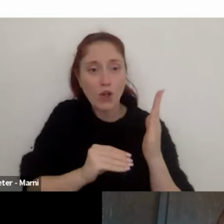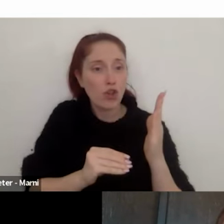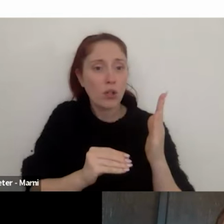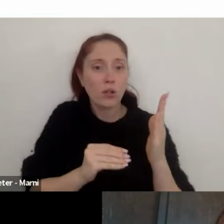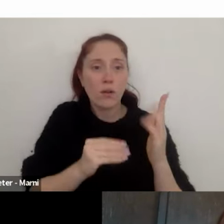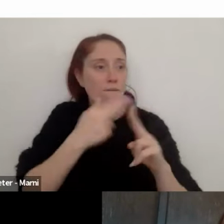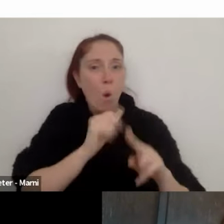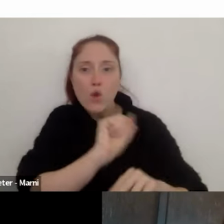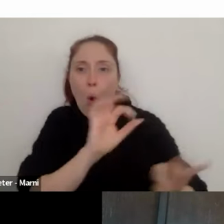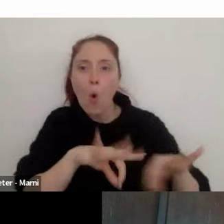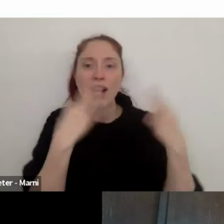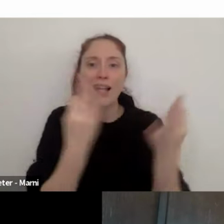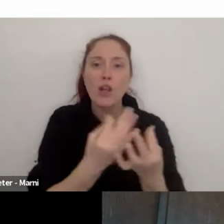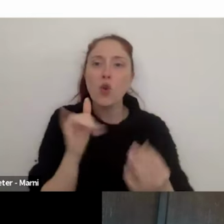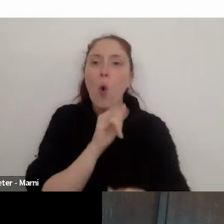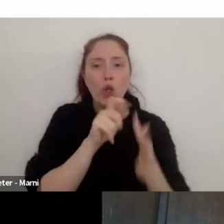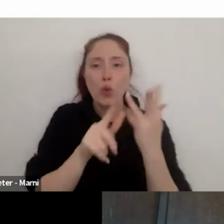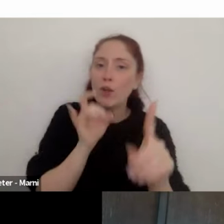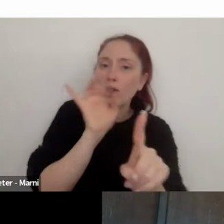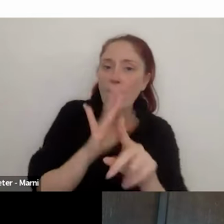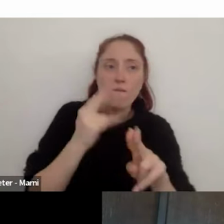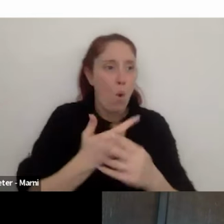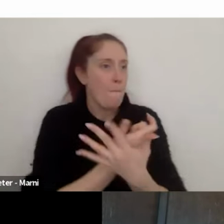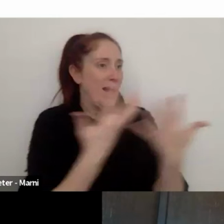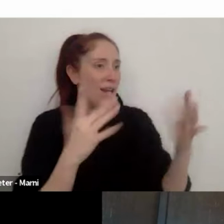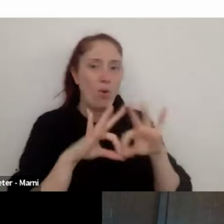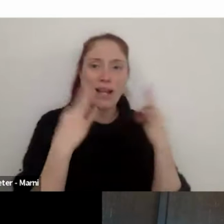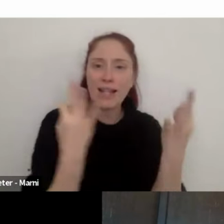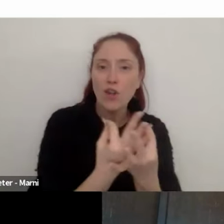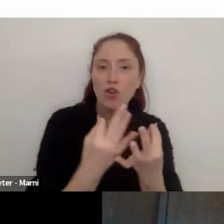number of organisations? Are you working with key artists or other creative collaborators?